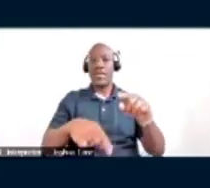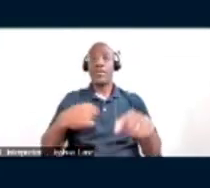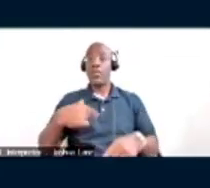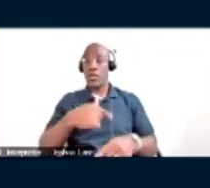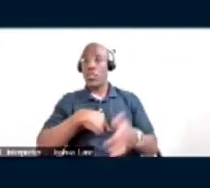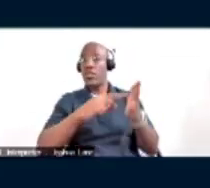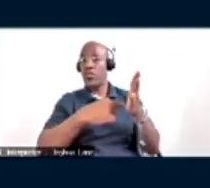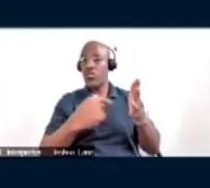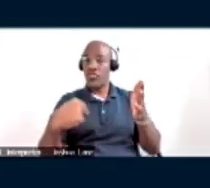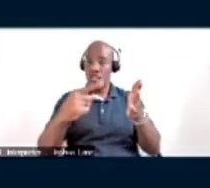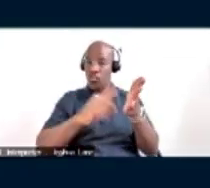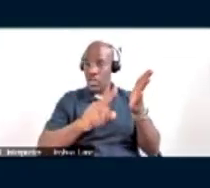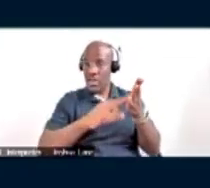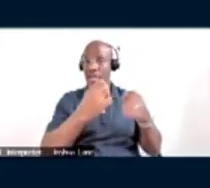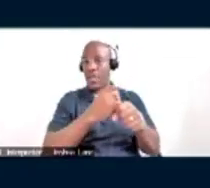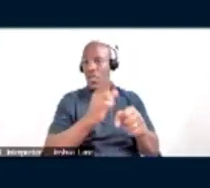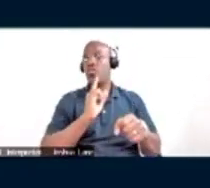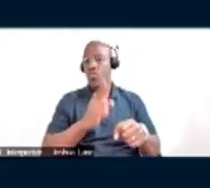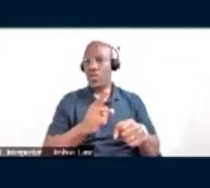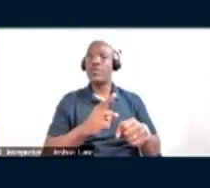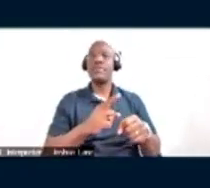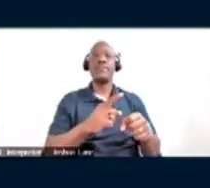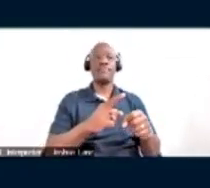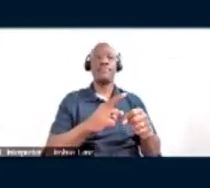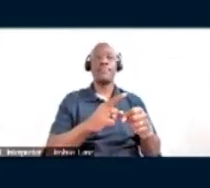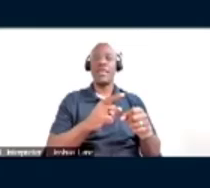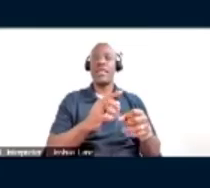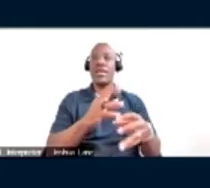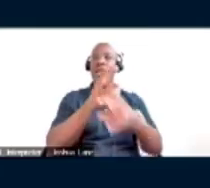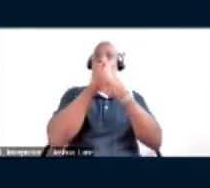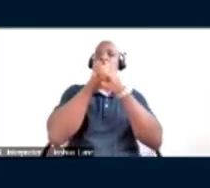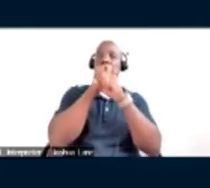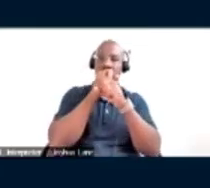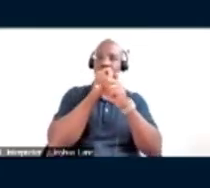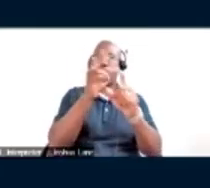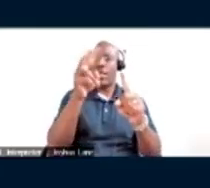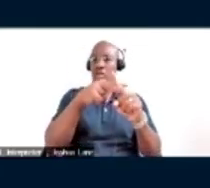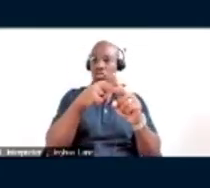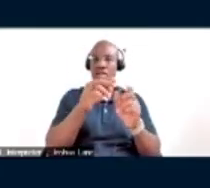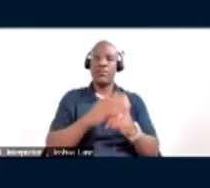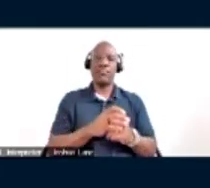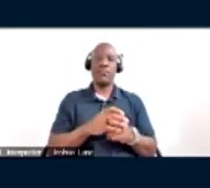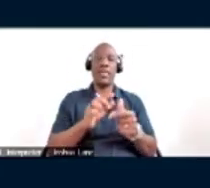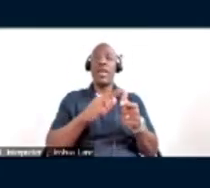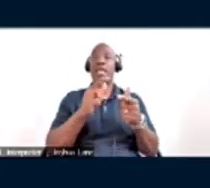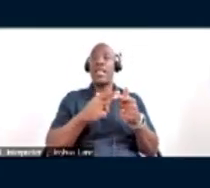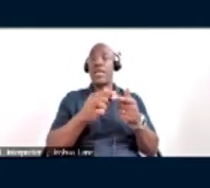when hopefully key decisions or judgments about the importance and quality of the science